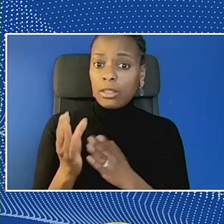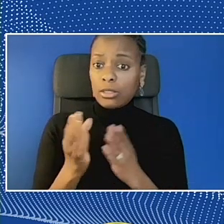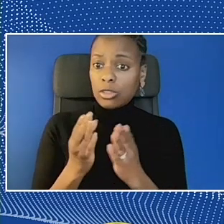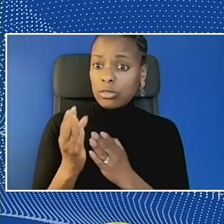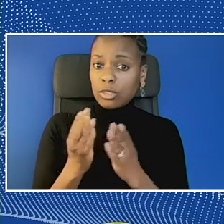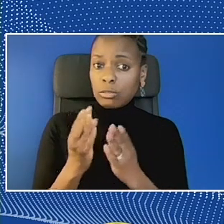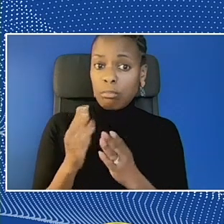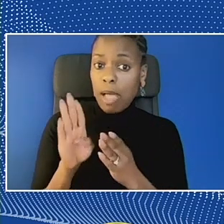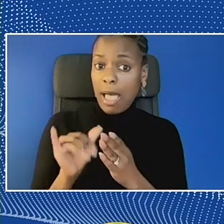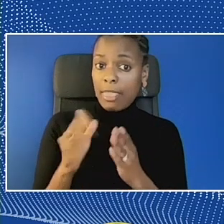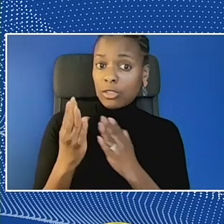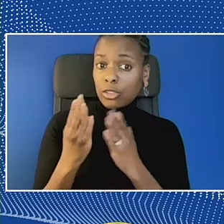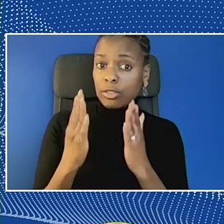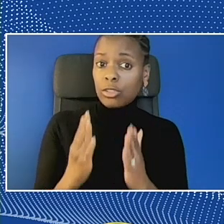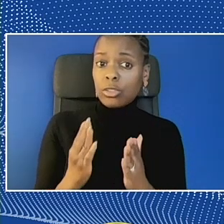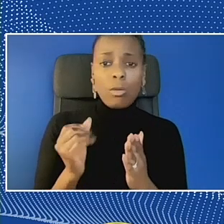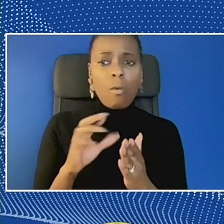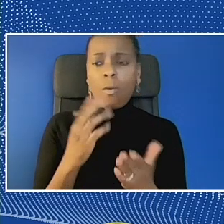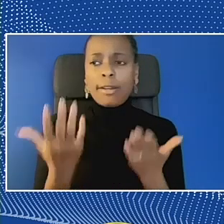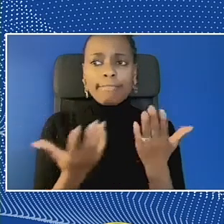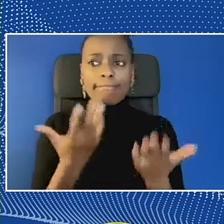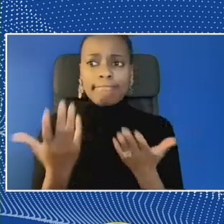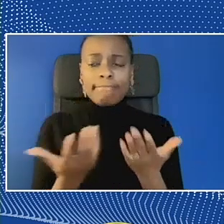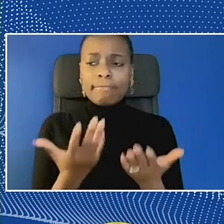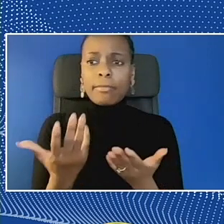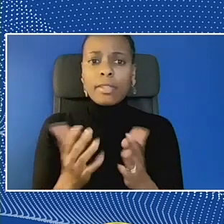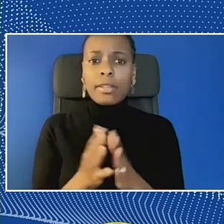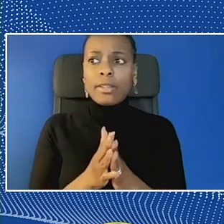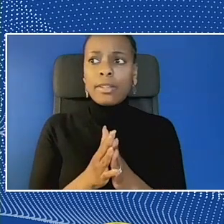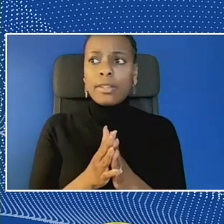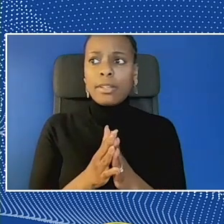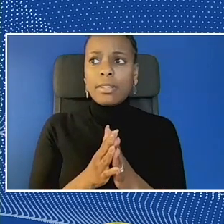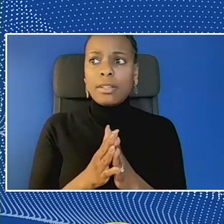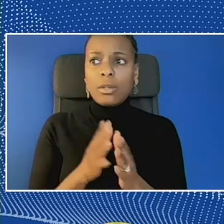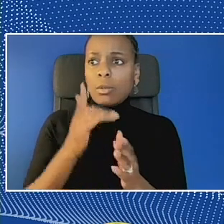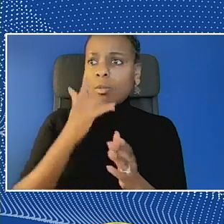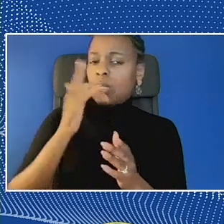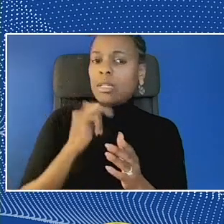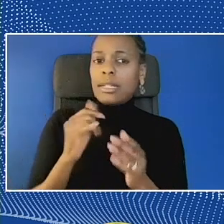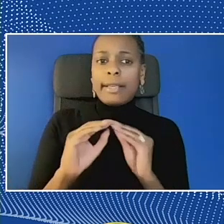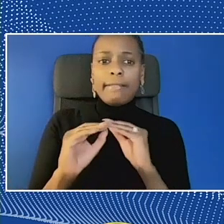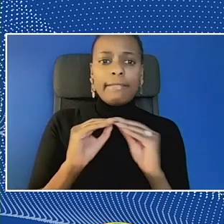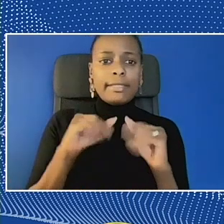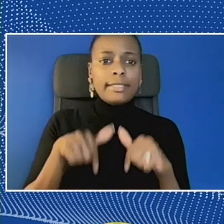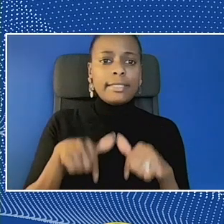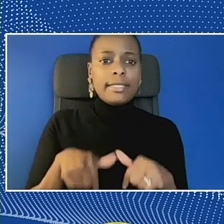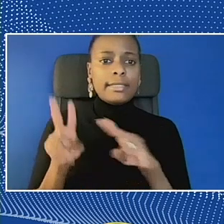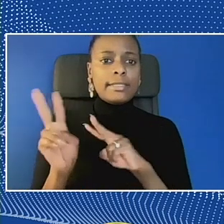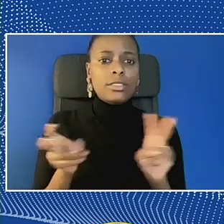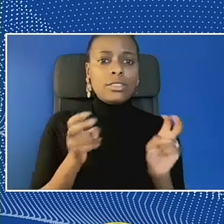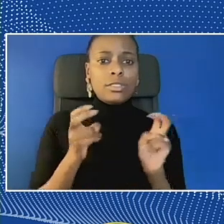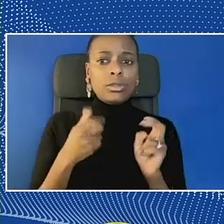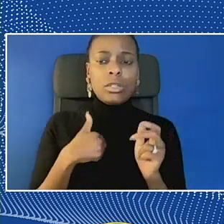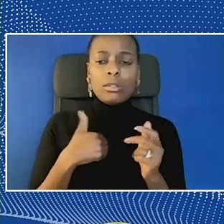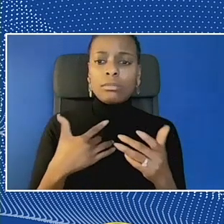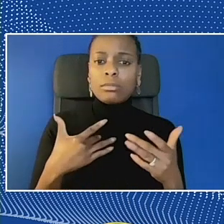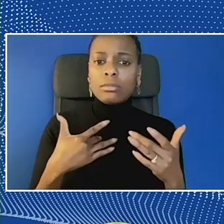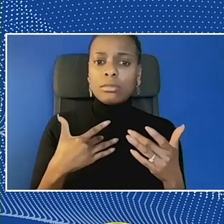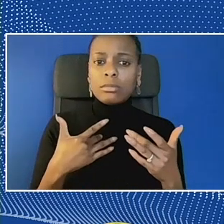Or how is that going to play out in fixing this issue? I'm just wondering if the burden of proof is going to be put onto